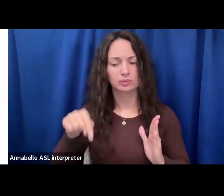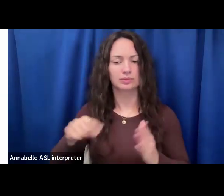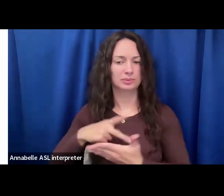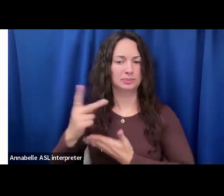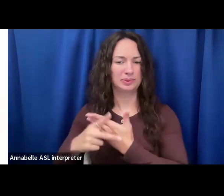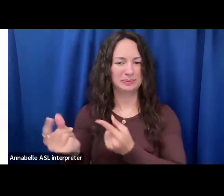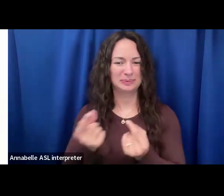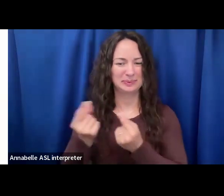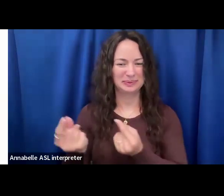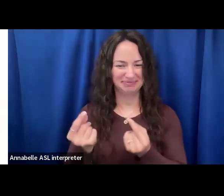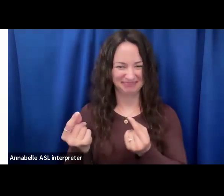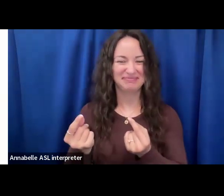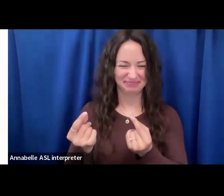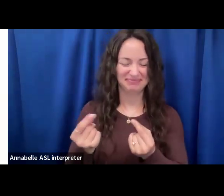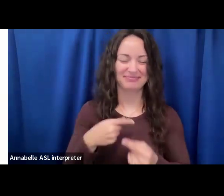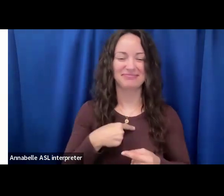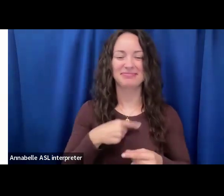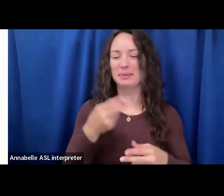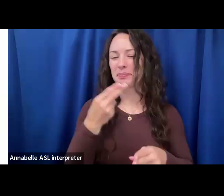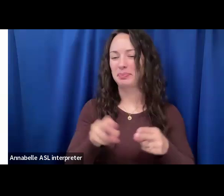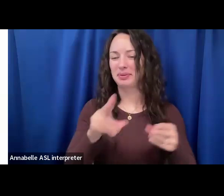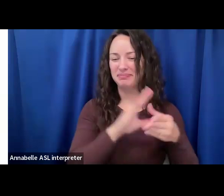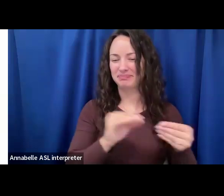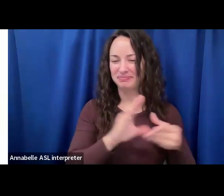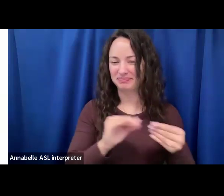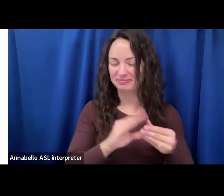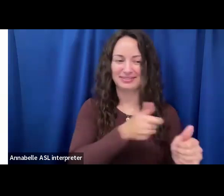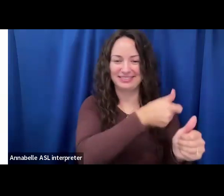I will read a short bio and I will go in alphabetical order.